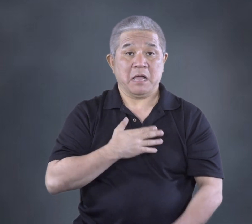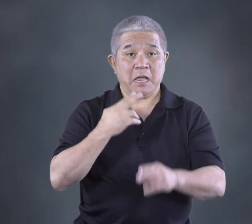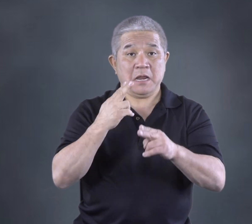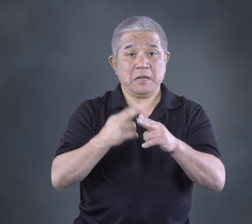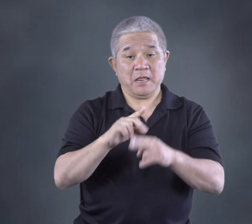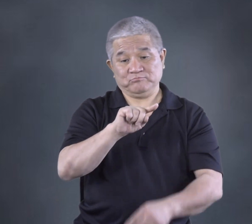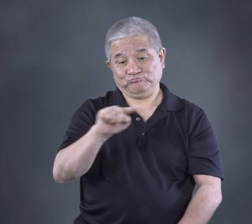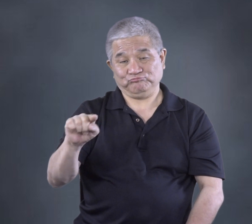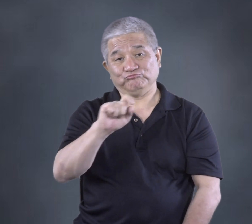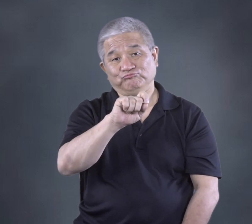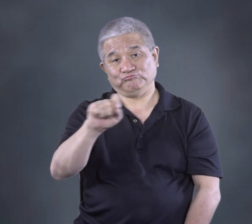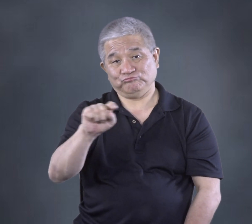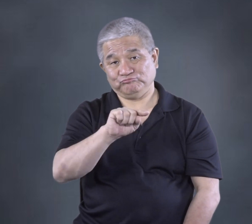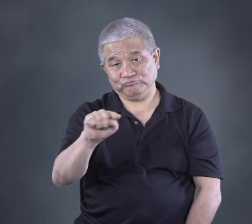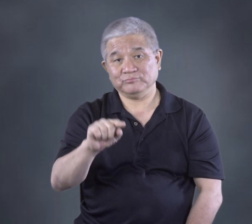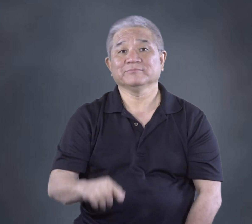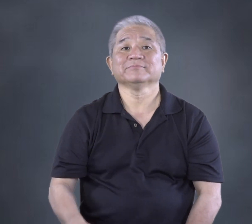MY NAME IS __.